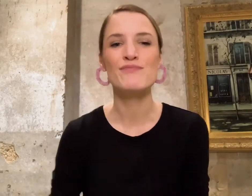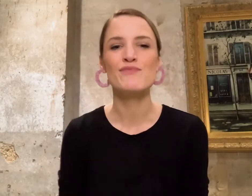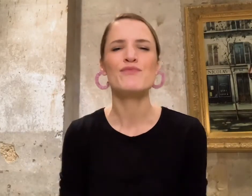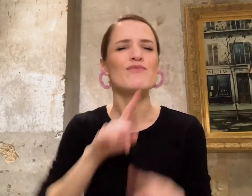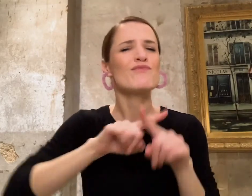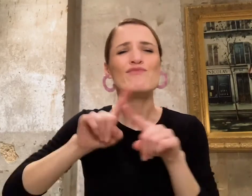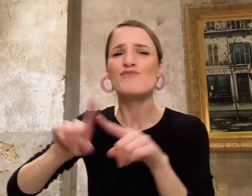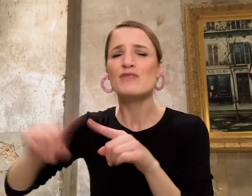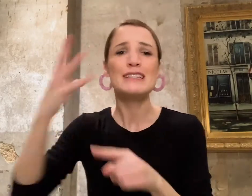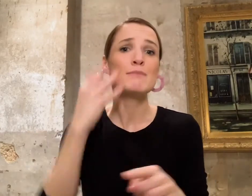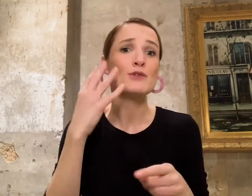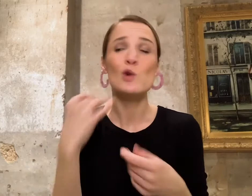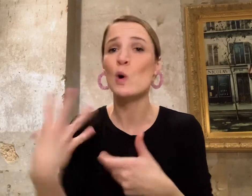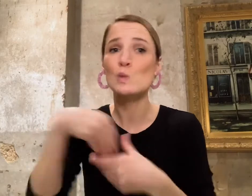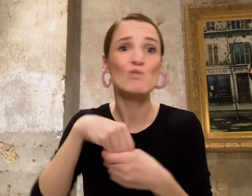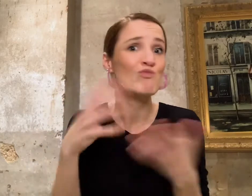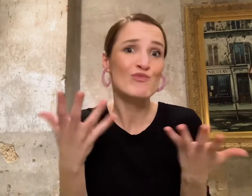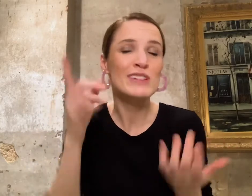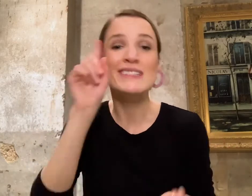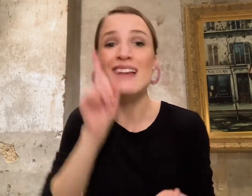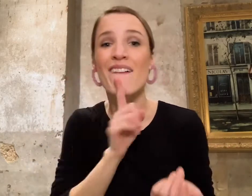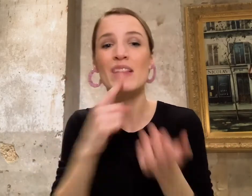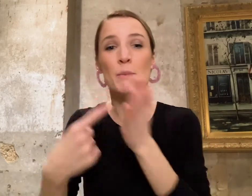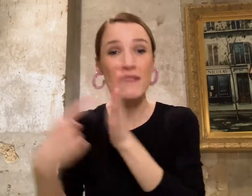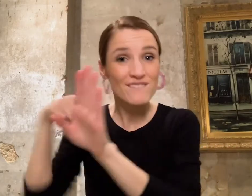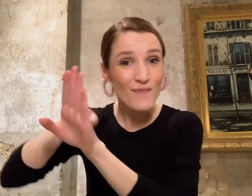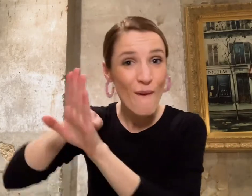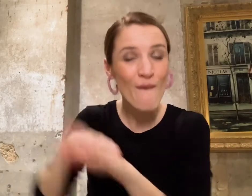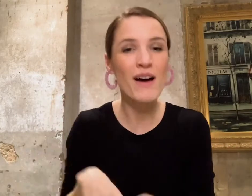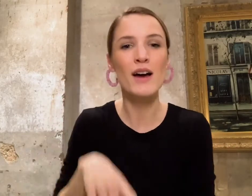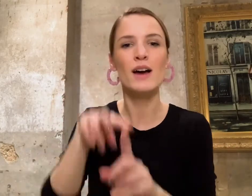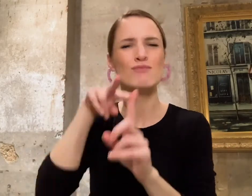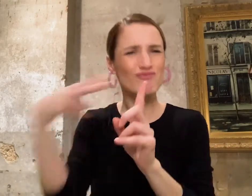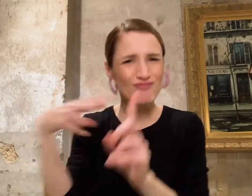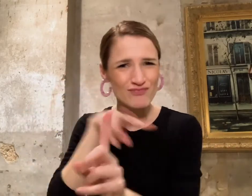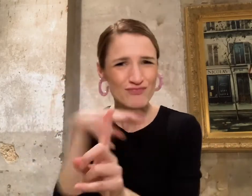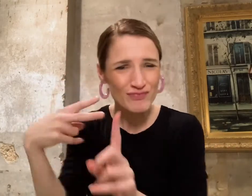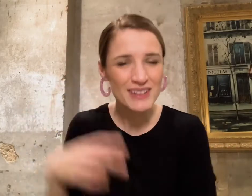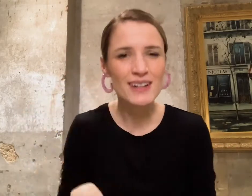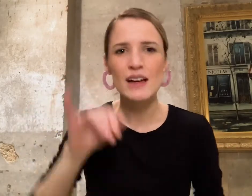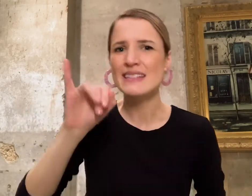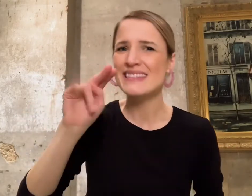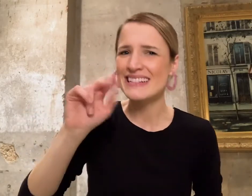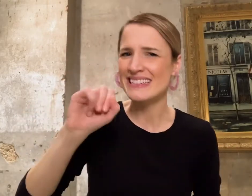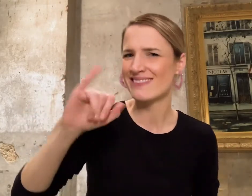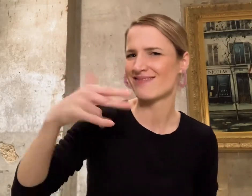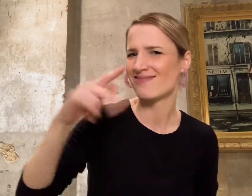These experiences may include Deaf metaphors, Deaf perspectives, and Deaf insight